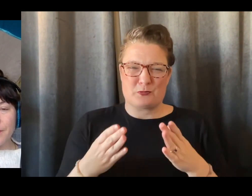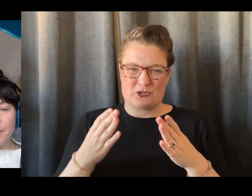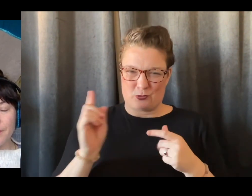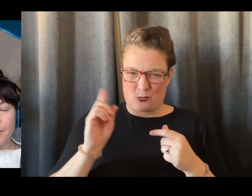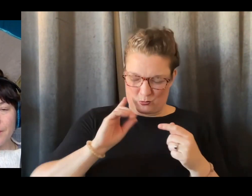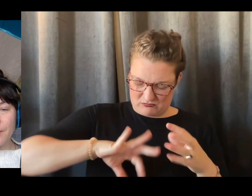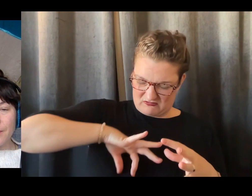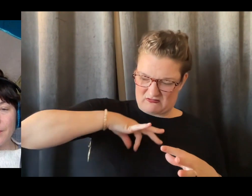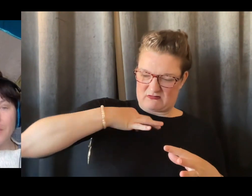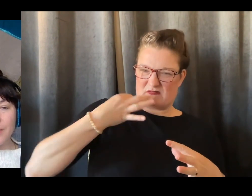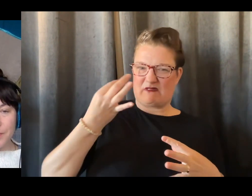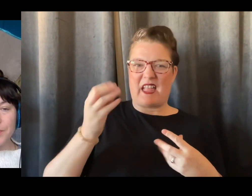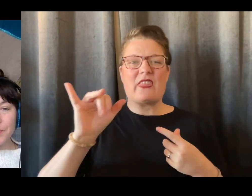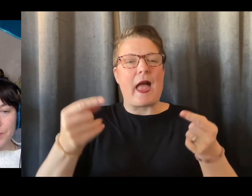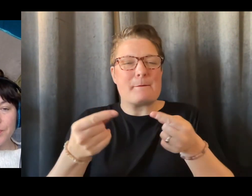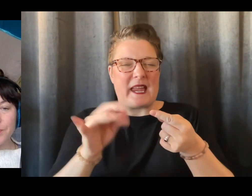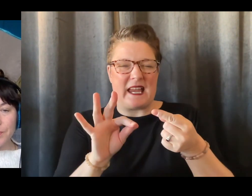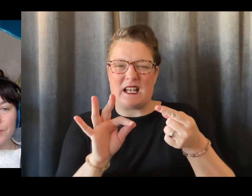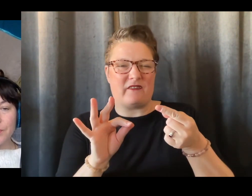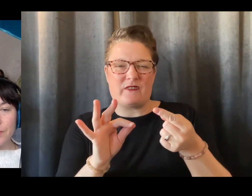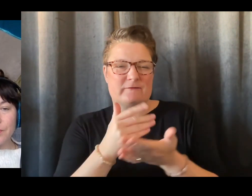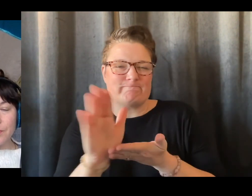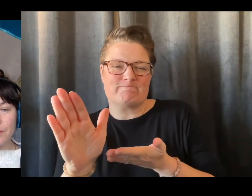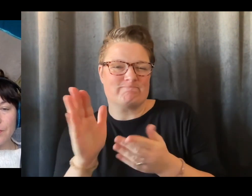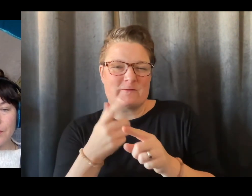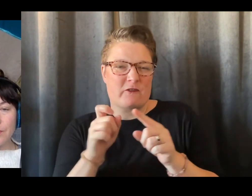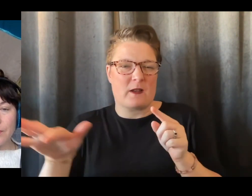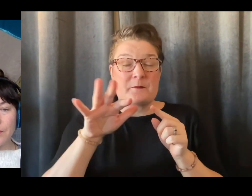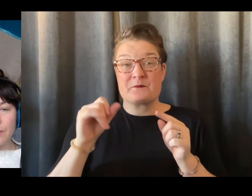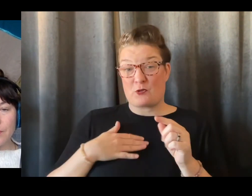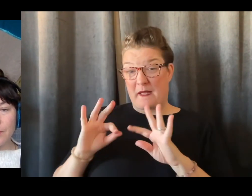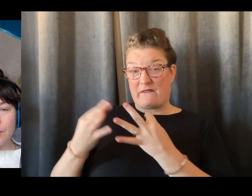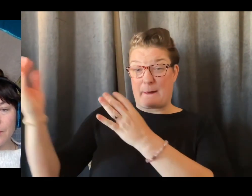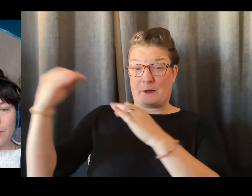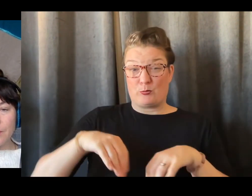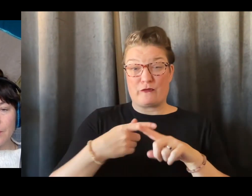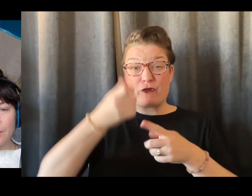So, When my family moved from Morocco to New York City, the white Ashkenazim